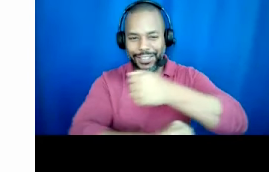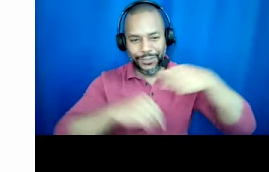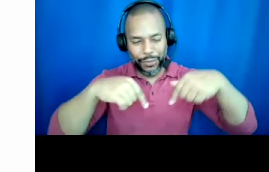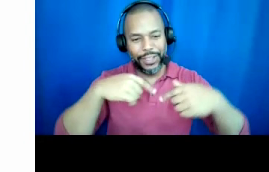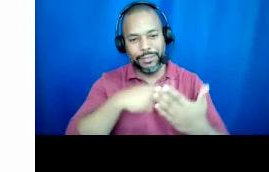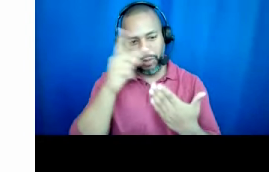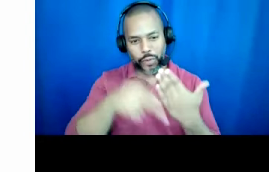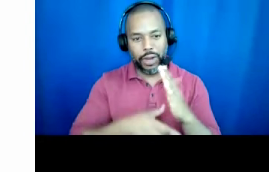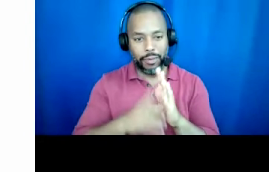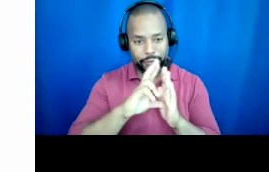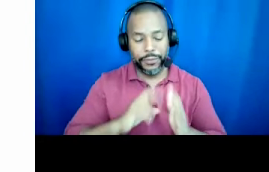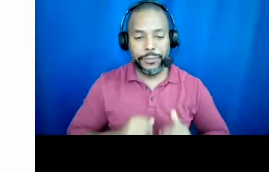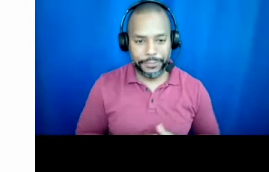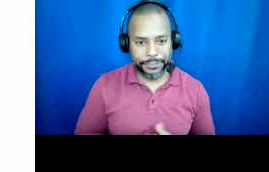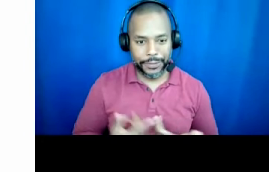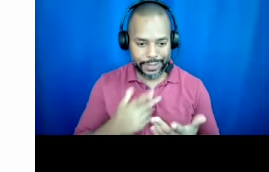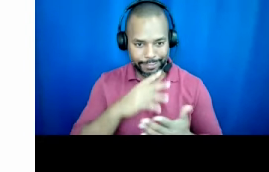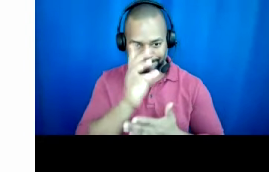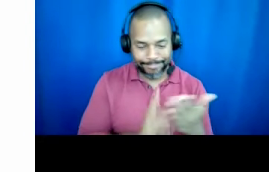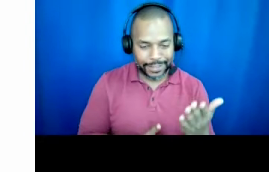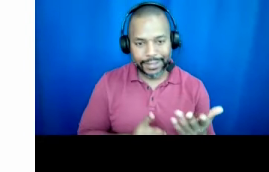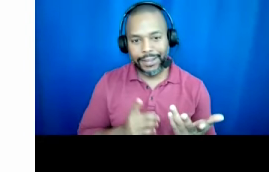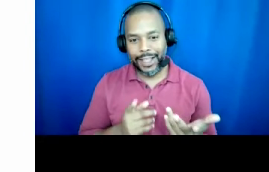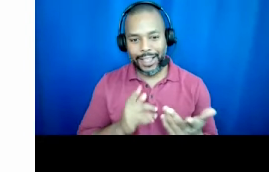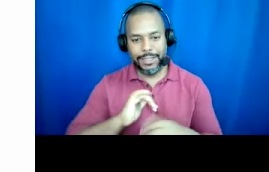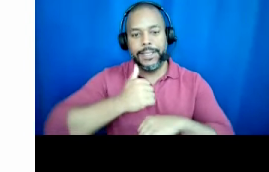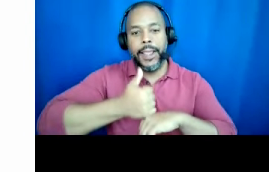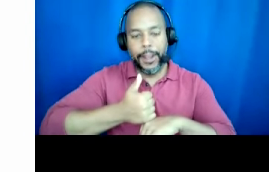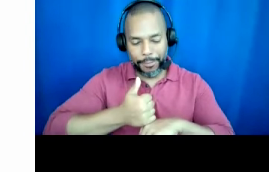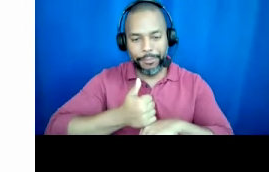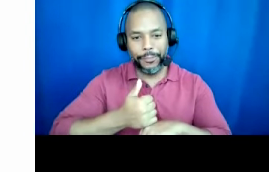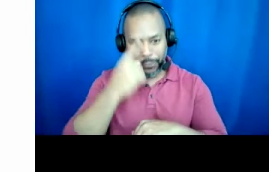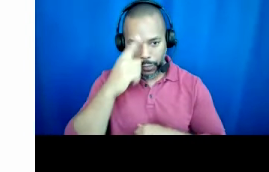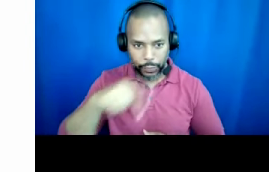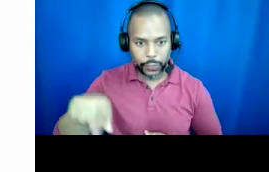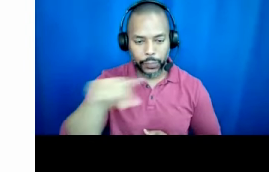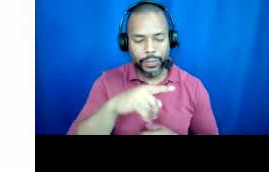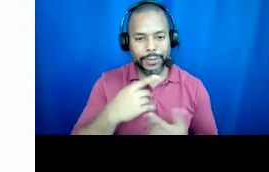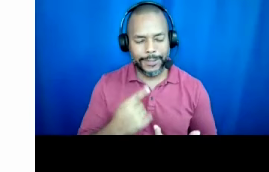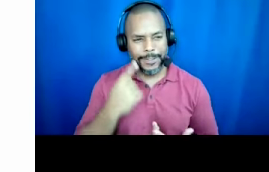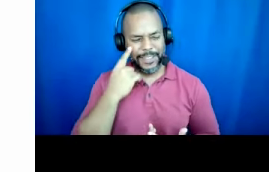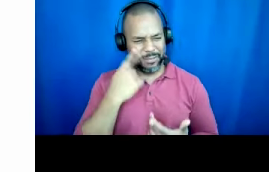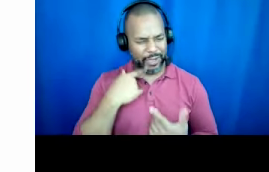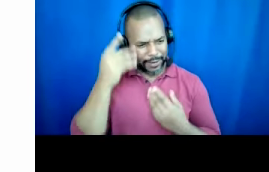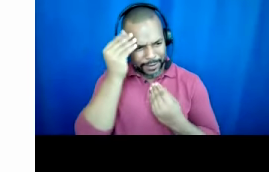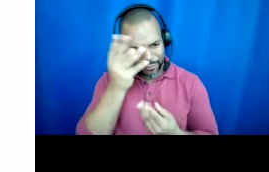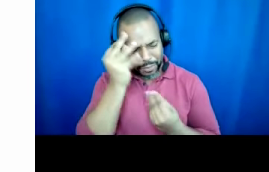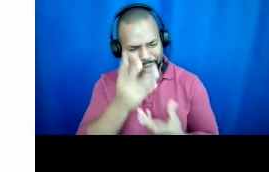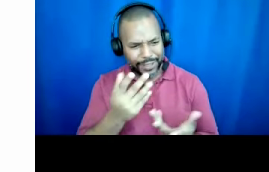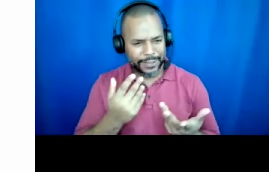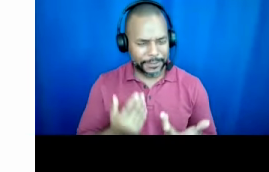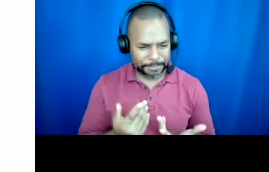So program review is designed to create the space for you to think about your data, think about how that data helps you